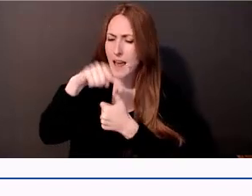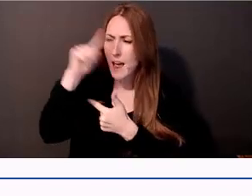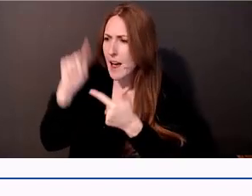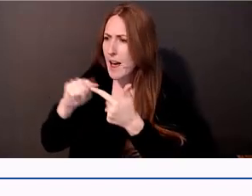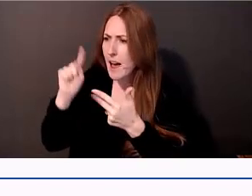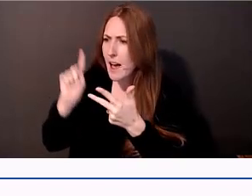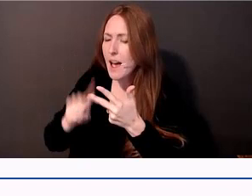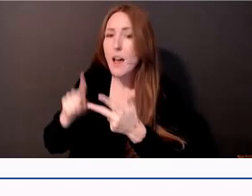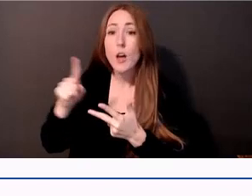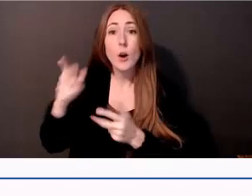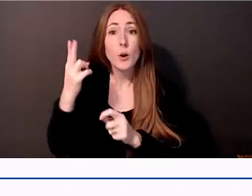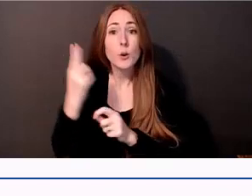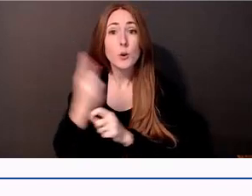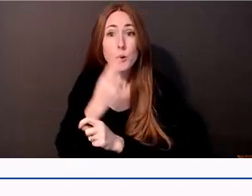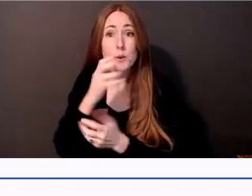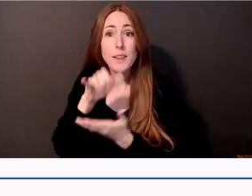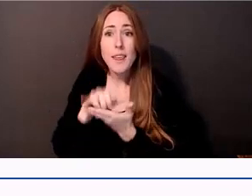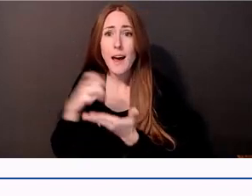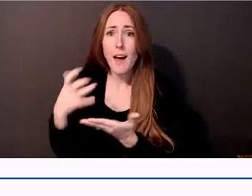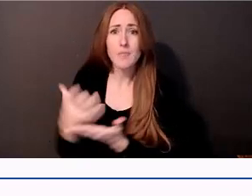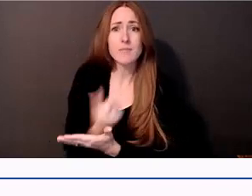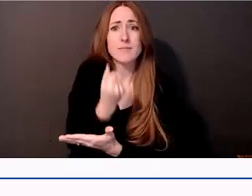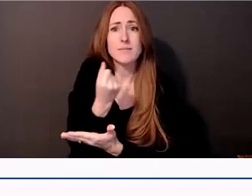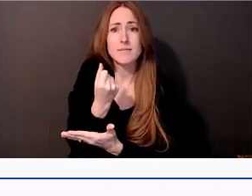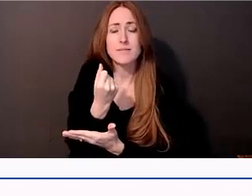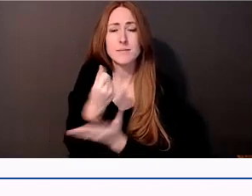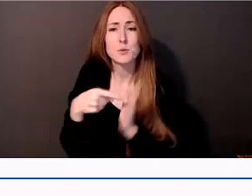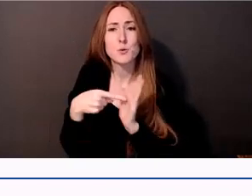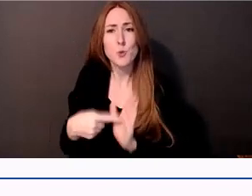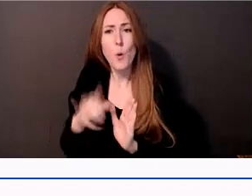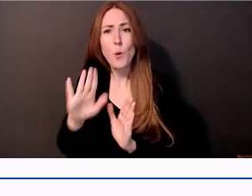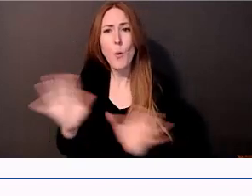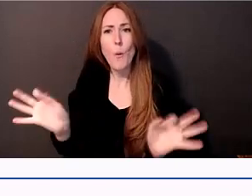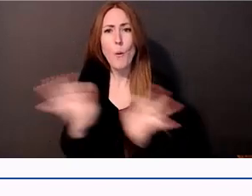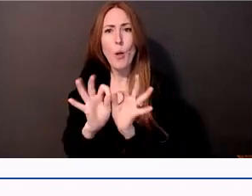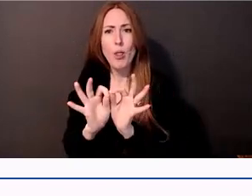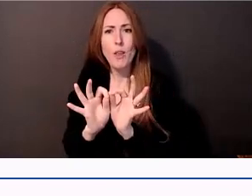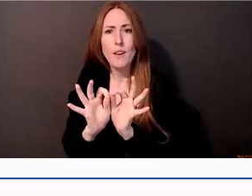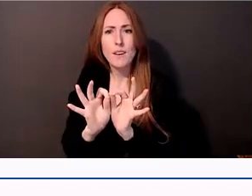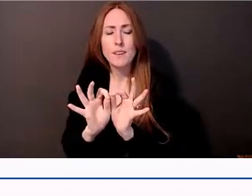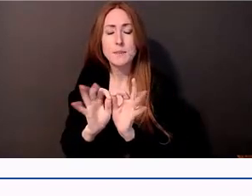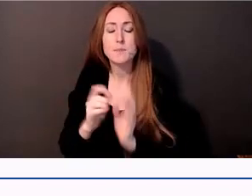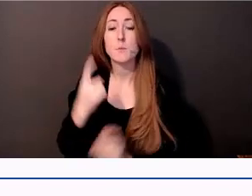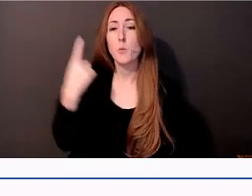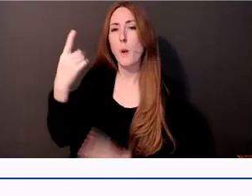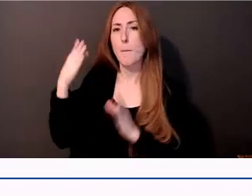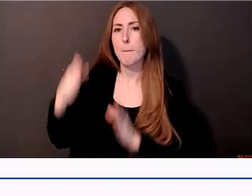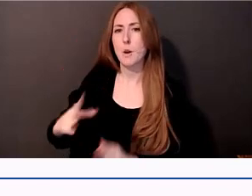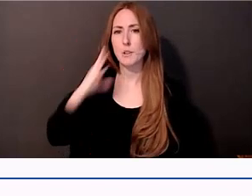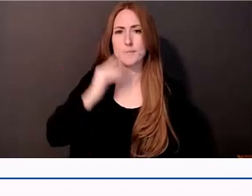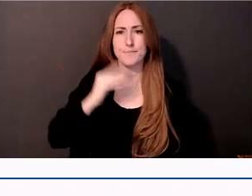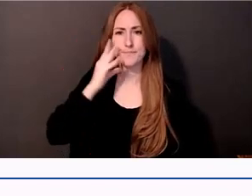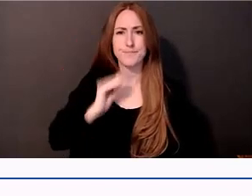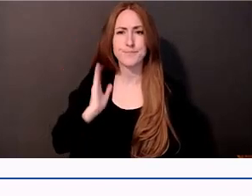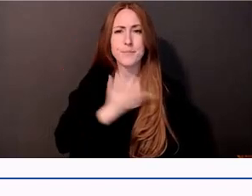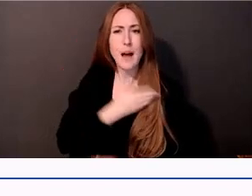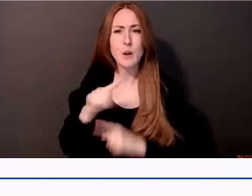and what you're doing. So we had someone that happened to go through our training program. Well, they didn't move on to Phase 2